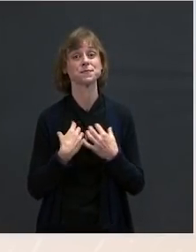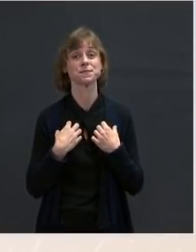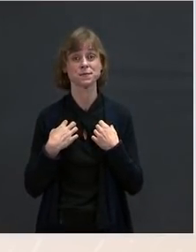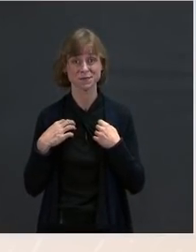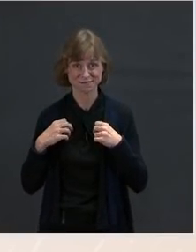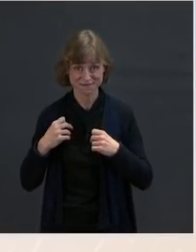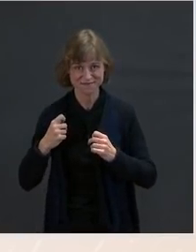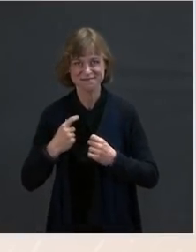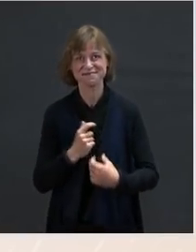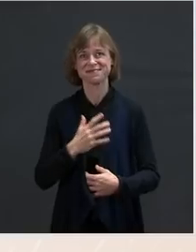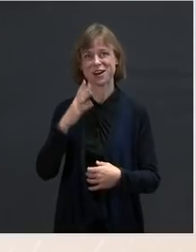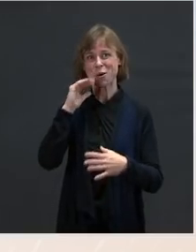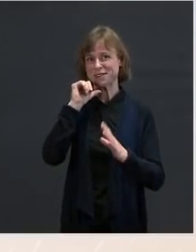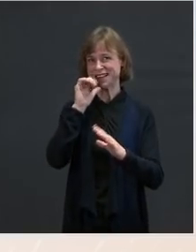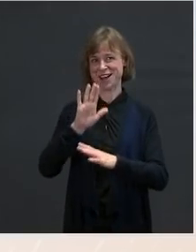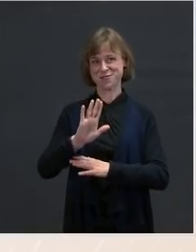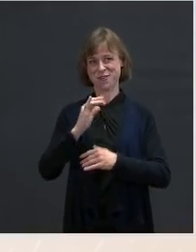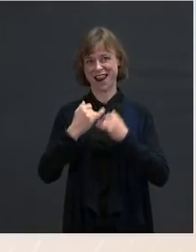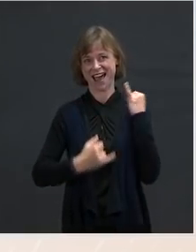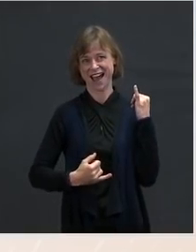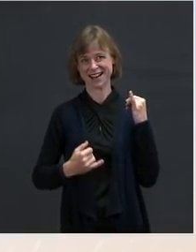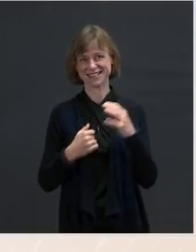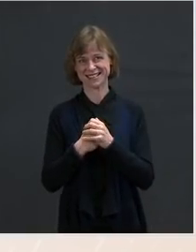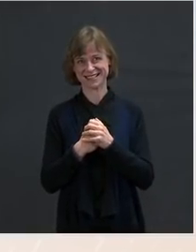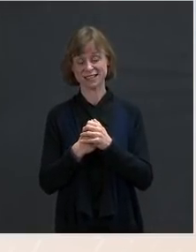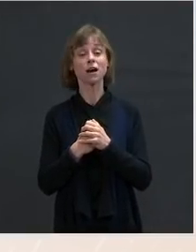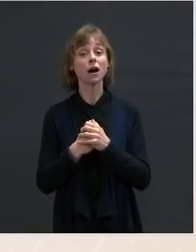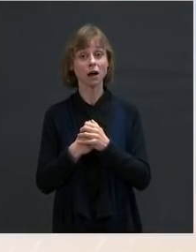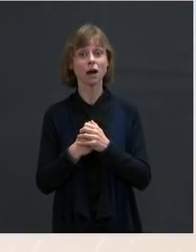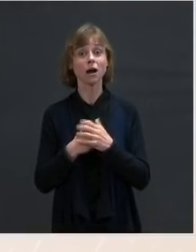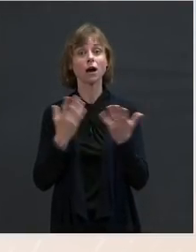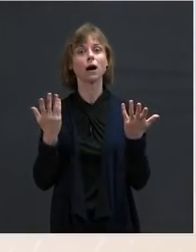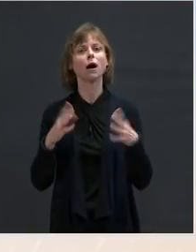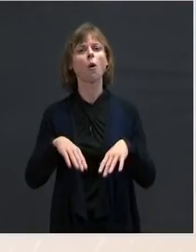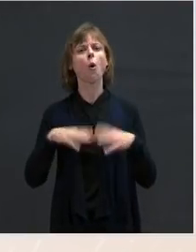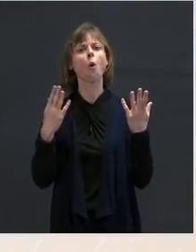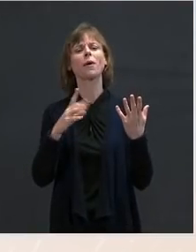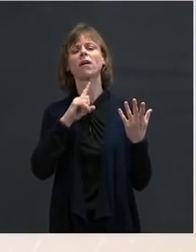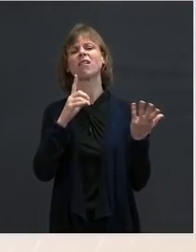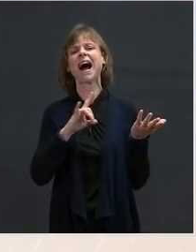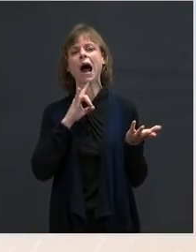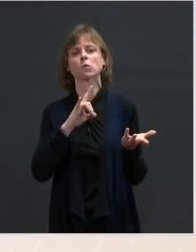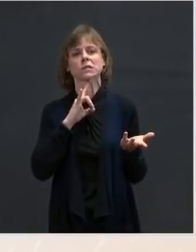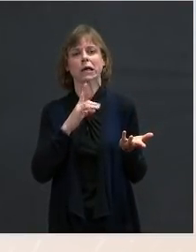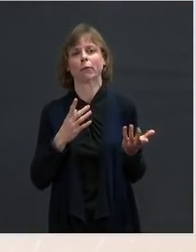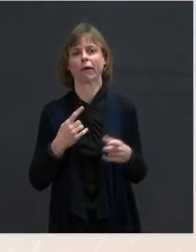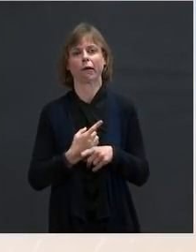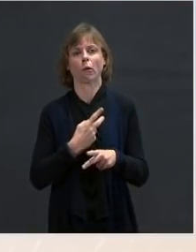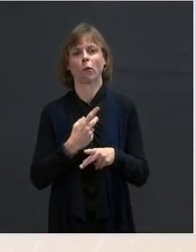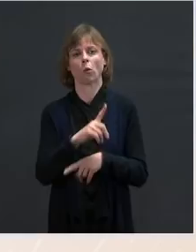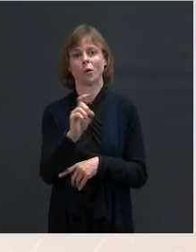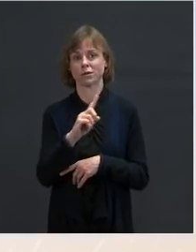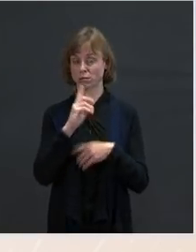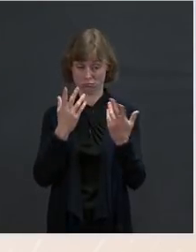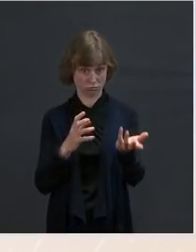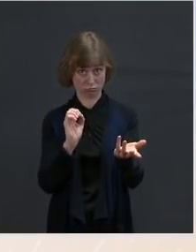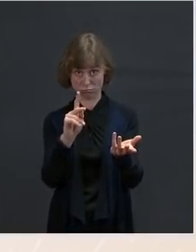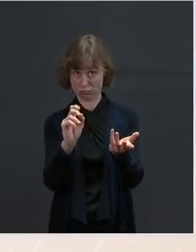Ms. Psaki: Yeah, that's right. That's fair. The Press: So I want to start with a housekeeping question. Ms. Psaki: Oh, okay. Well, we'll just go to you. We'll go to you, Debra. Go ahead.